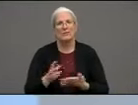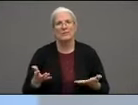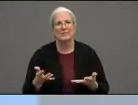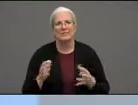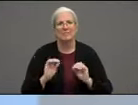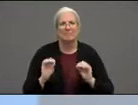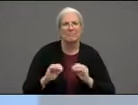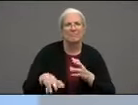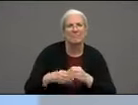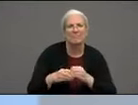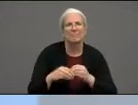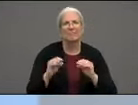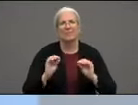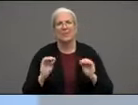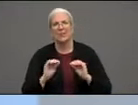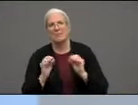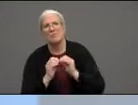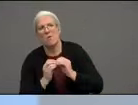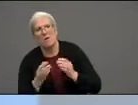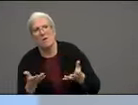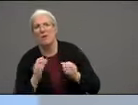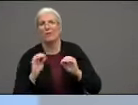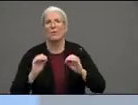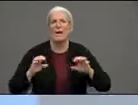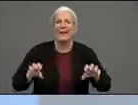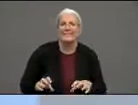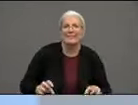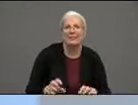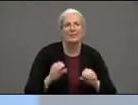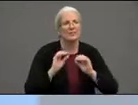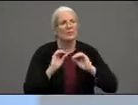that they could that they could do and unfortunately that's